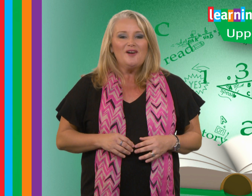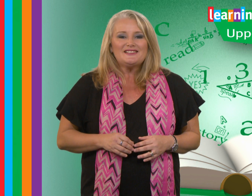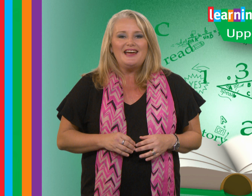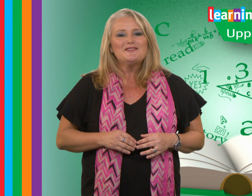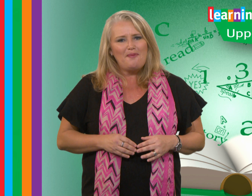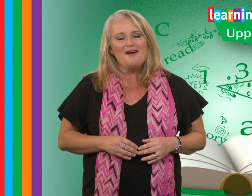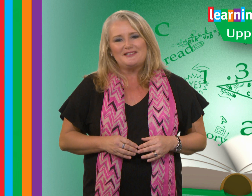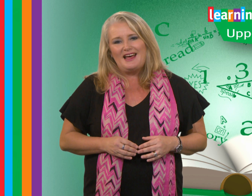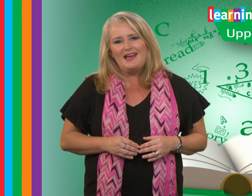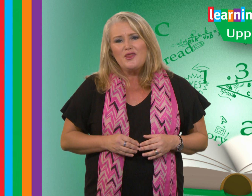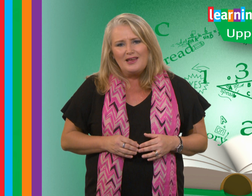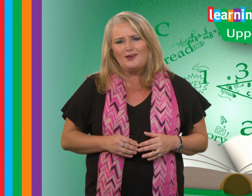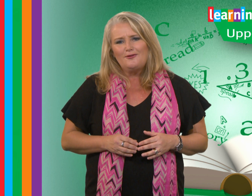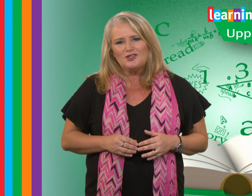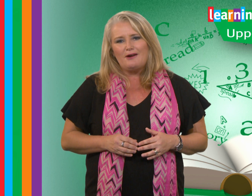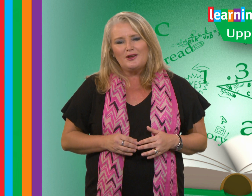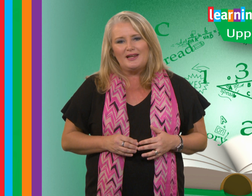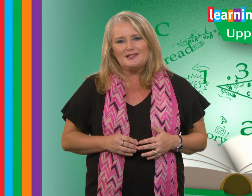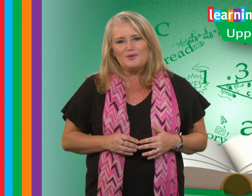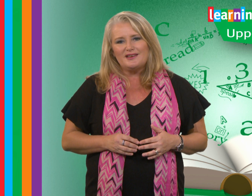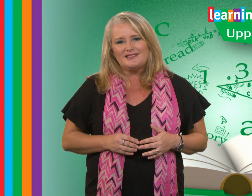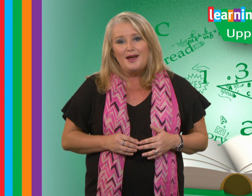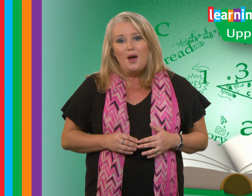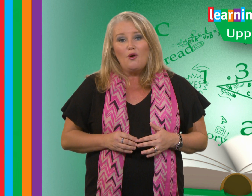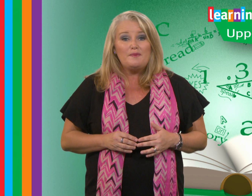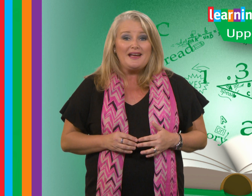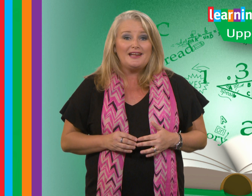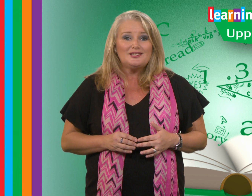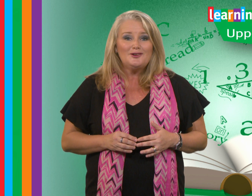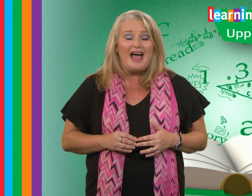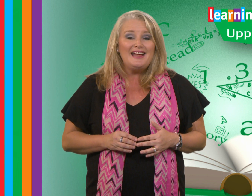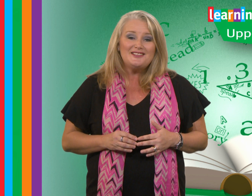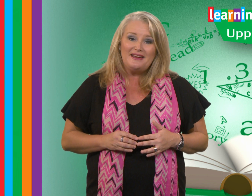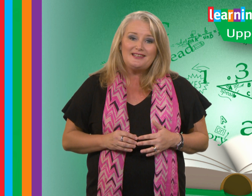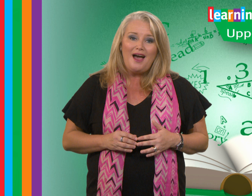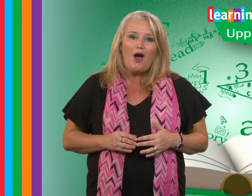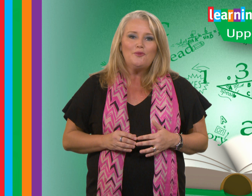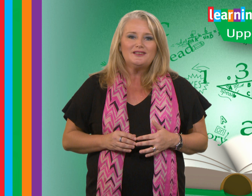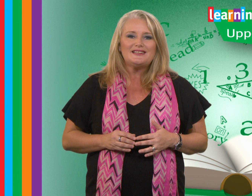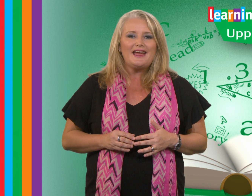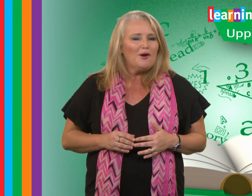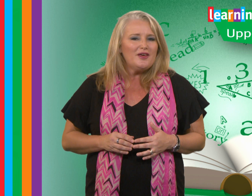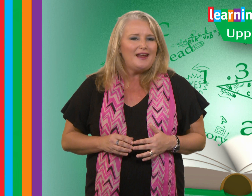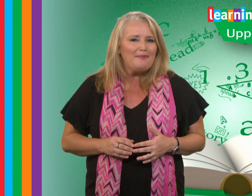I’ll say goodbye for today. Thank you for sharing your lessons with us. We’ll be back again soon, and in the meantime, I hope you stay healthy and happy,